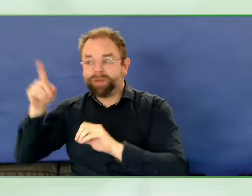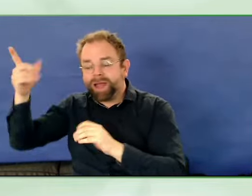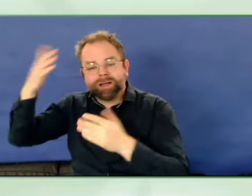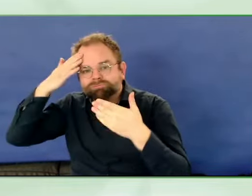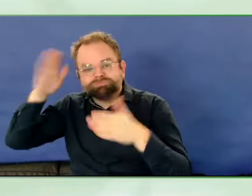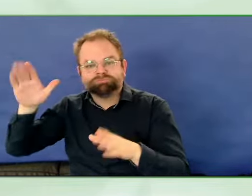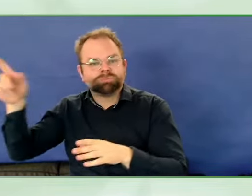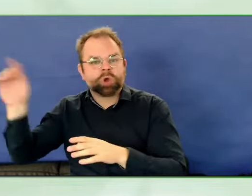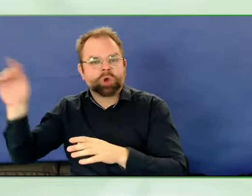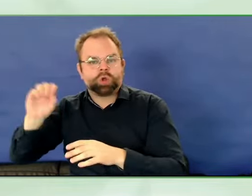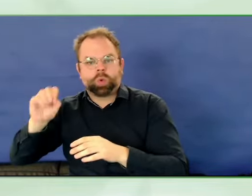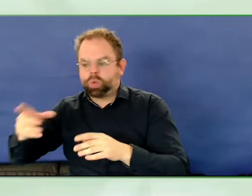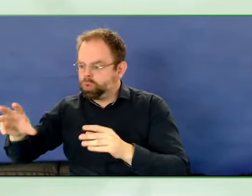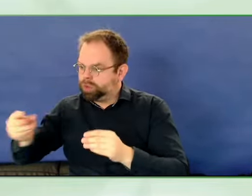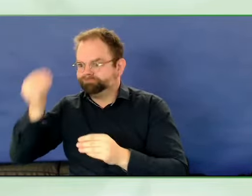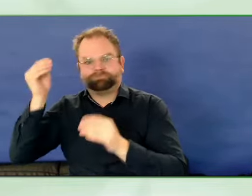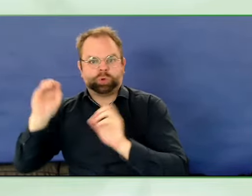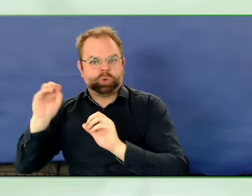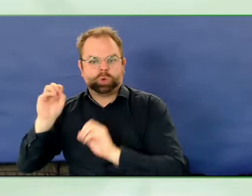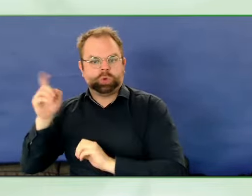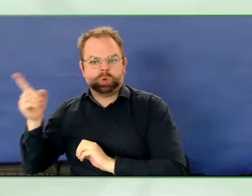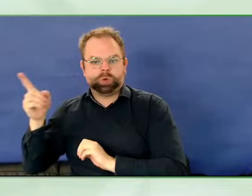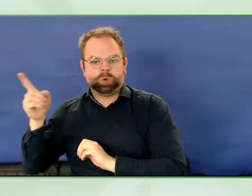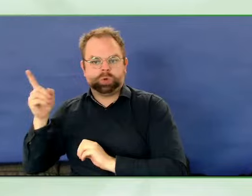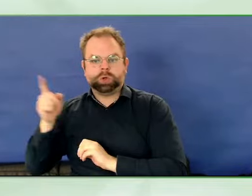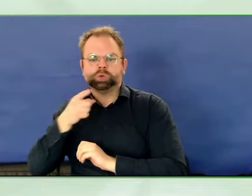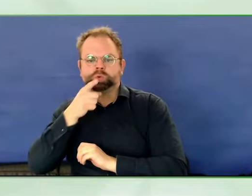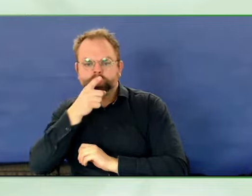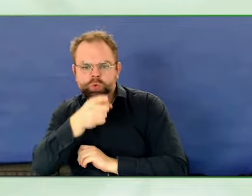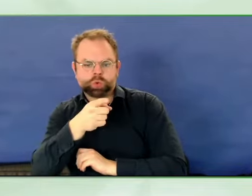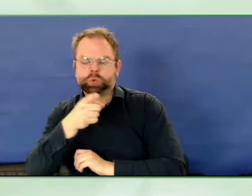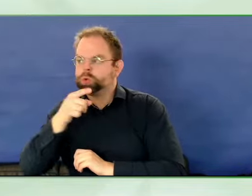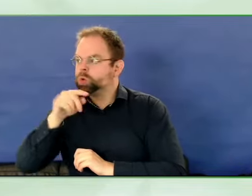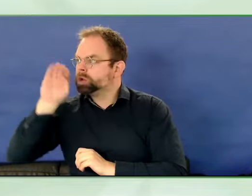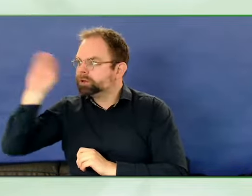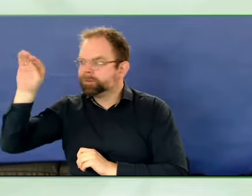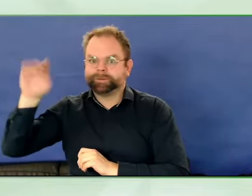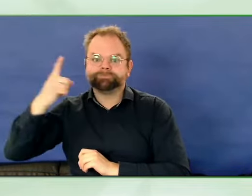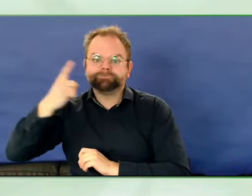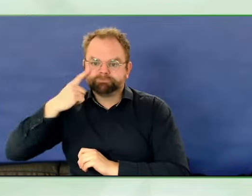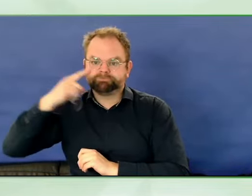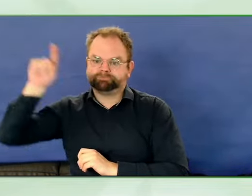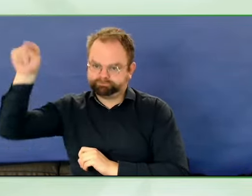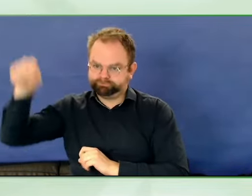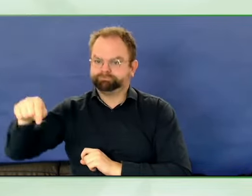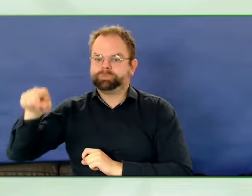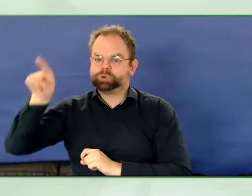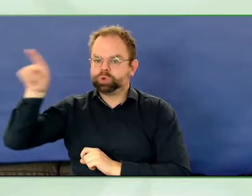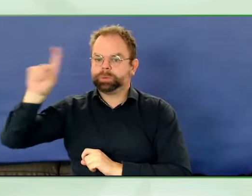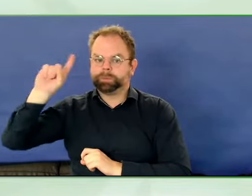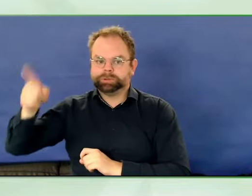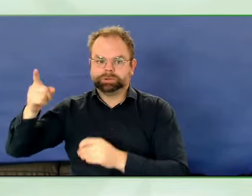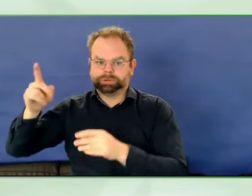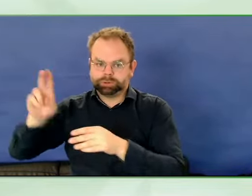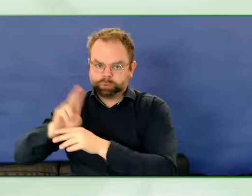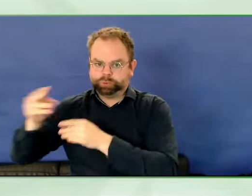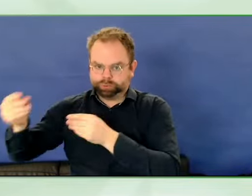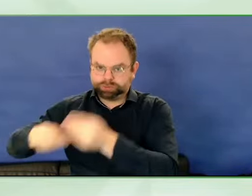What would be a final message to the entrepreneurs out there? Go out of your bubble, that's super important.